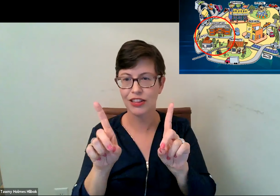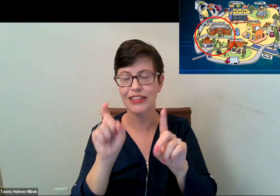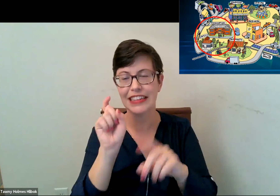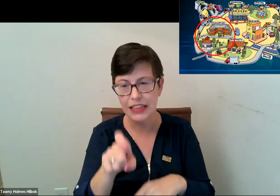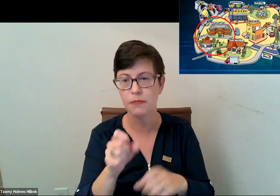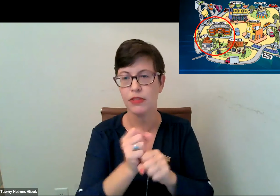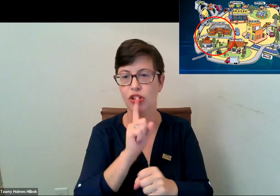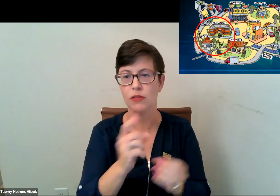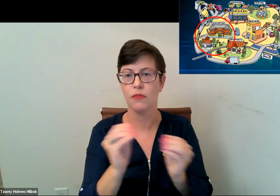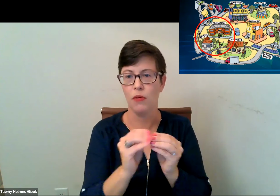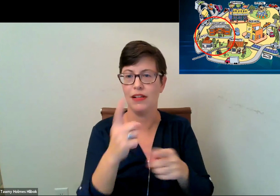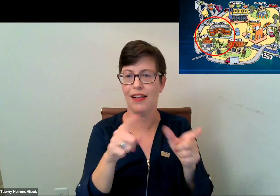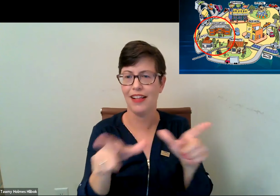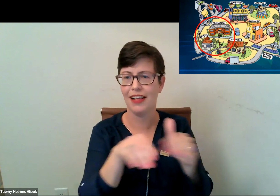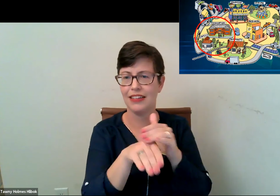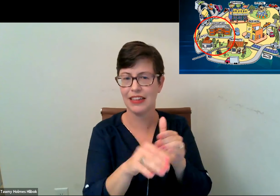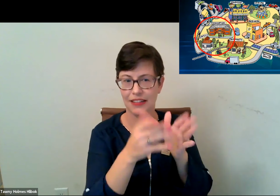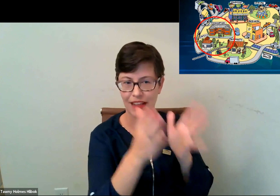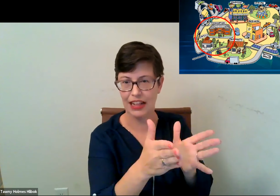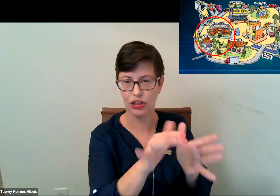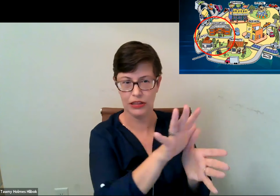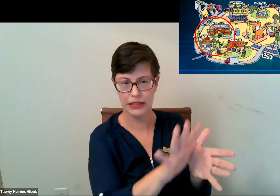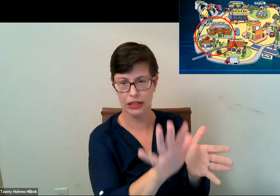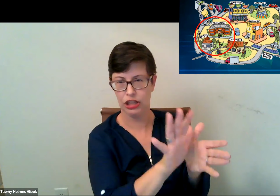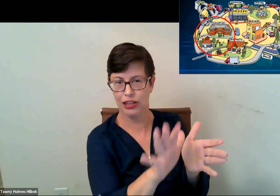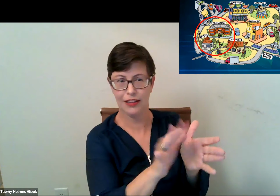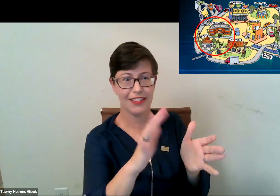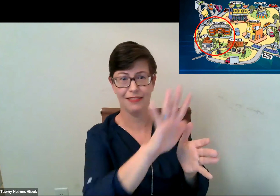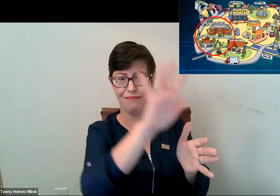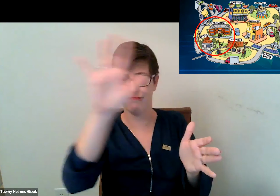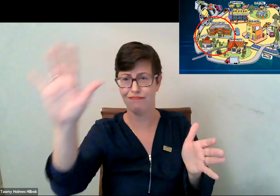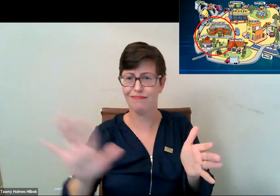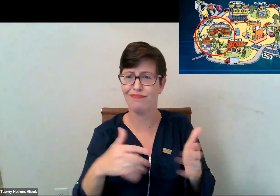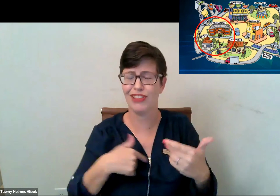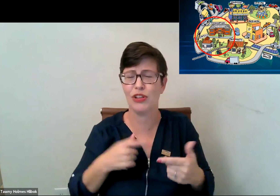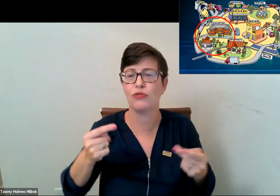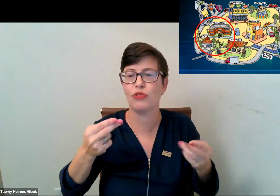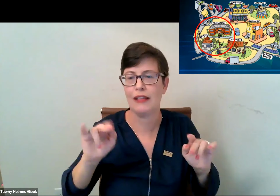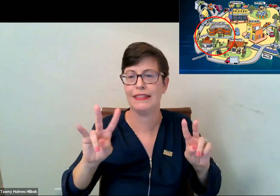families and communities and specifically more sign language access for our families.